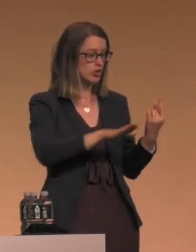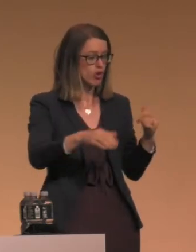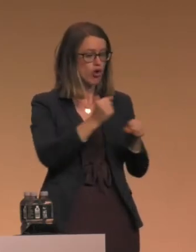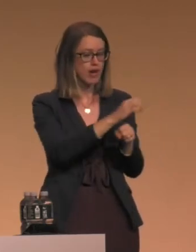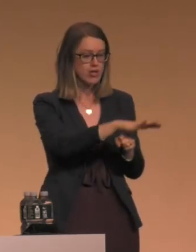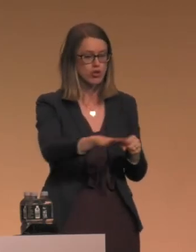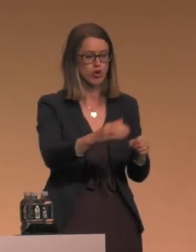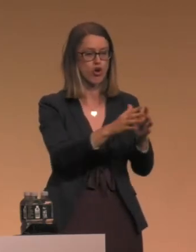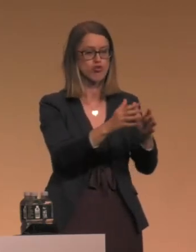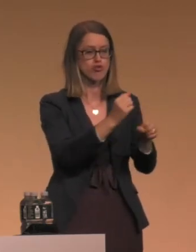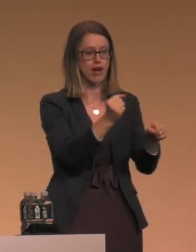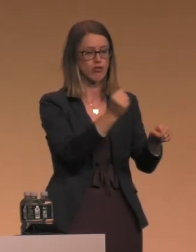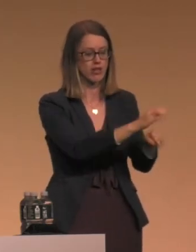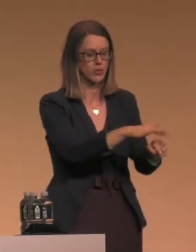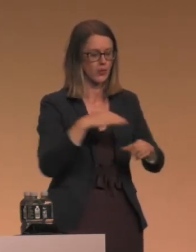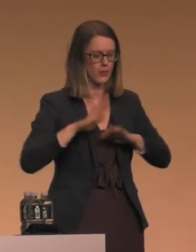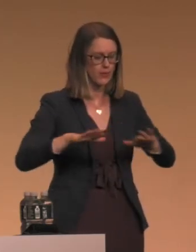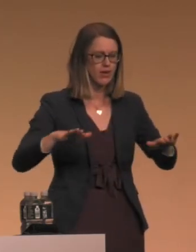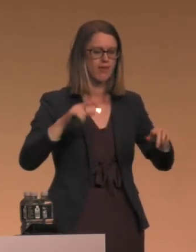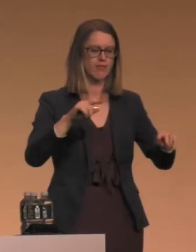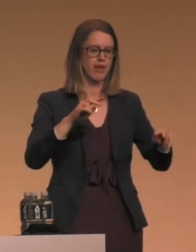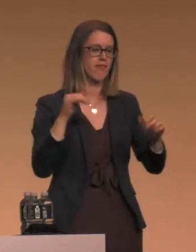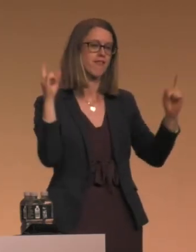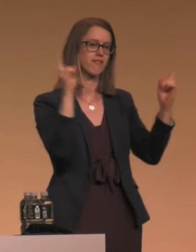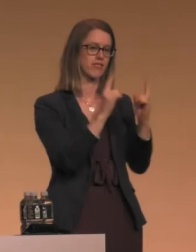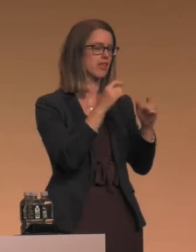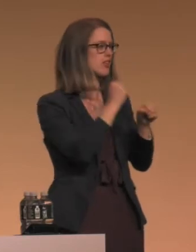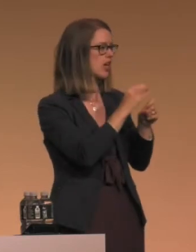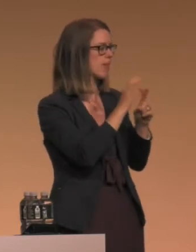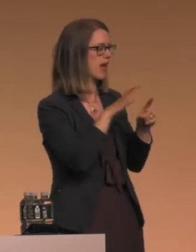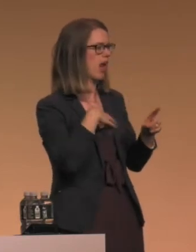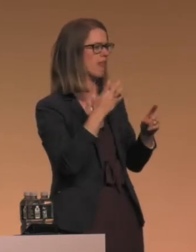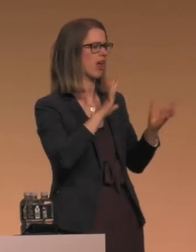and great-grandchildren have had a moment when they've seen their GP as things are unraveling.